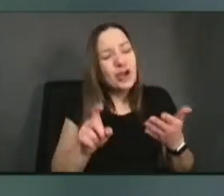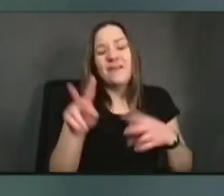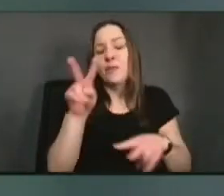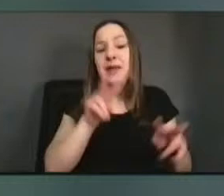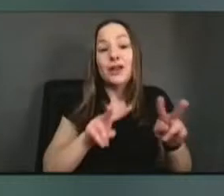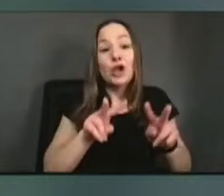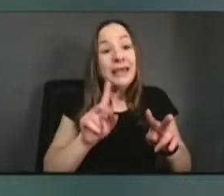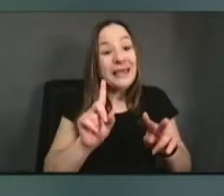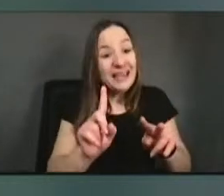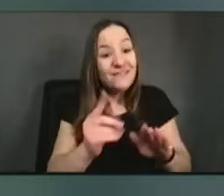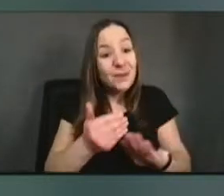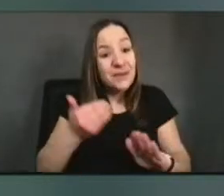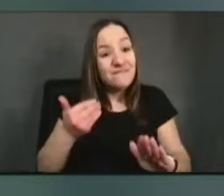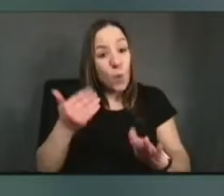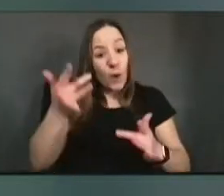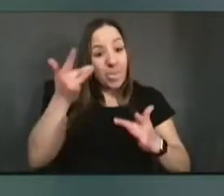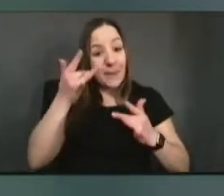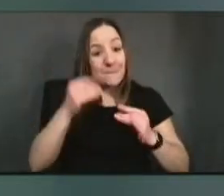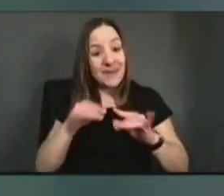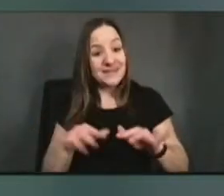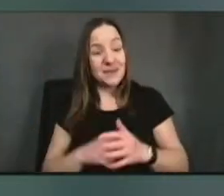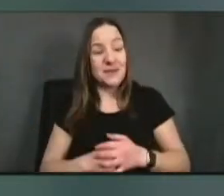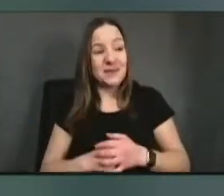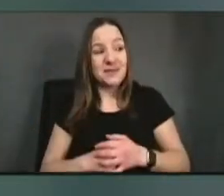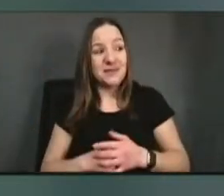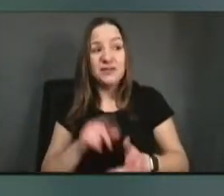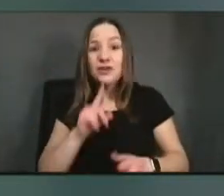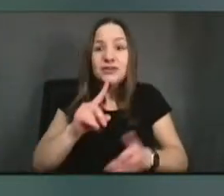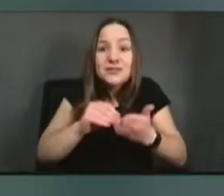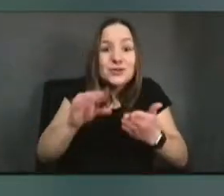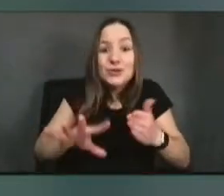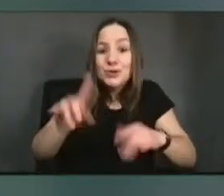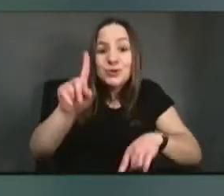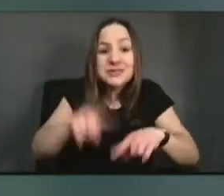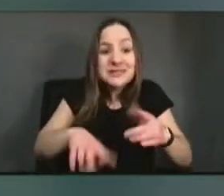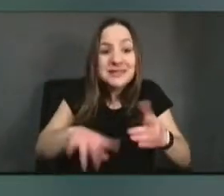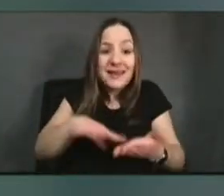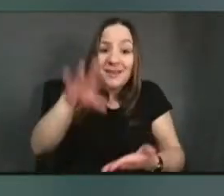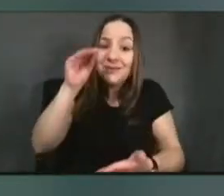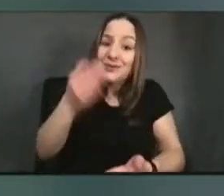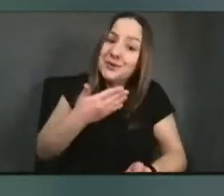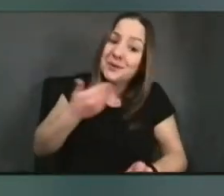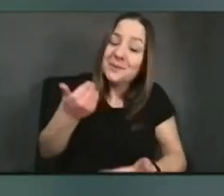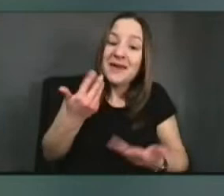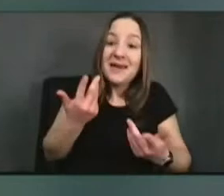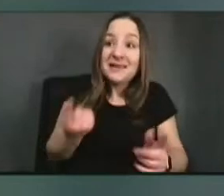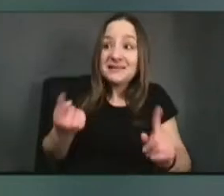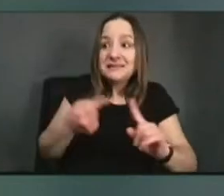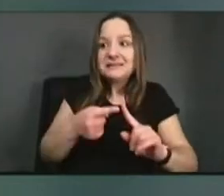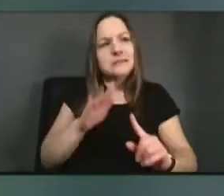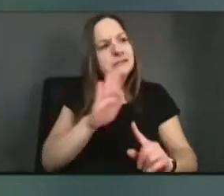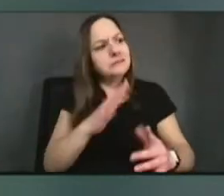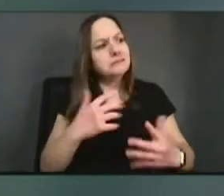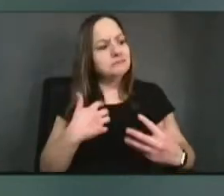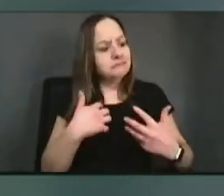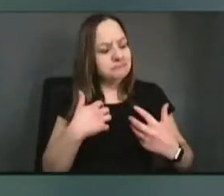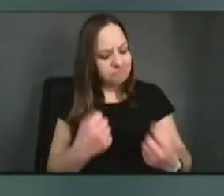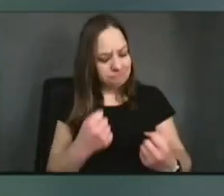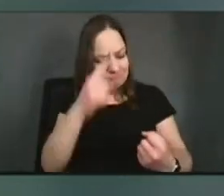been impacted. Frankly, I feel like this is something we should have been measuring all along even before the pandemic. We can only serve our students learning